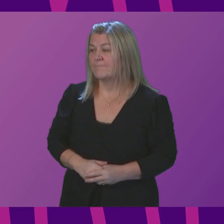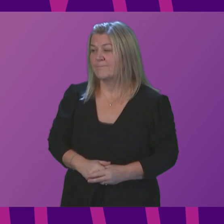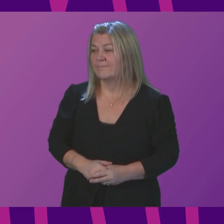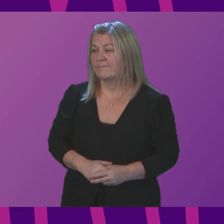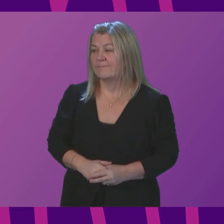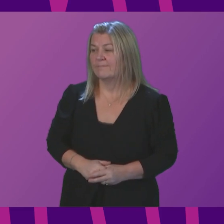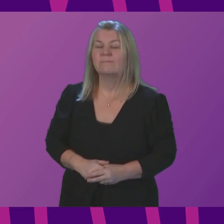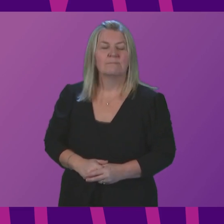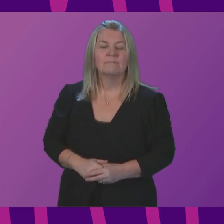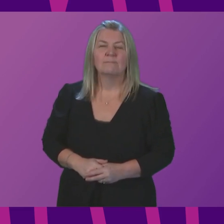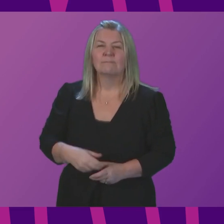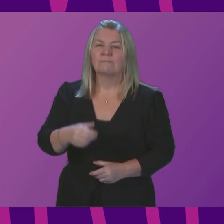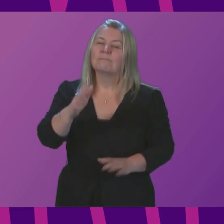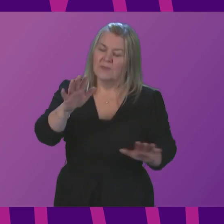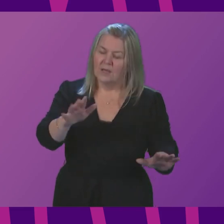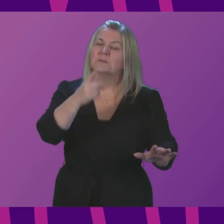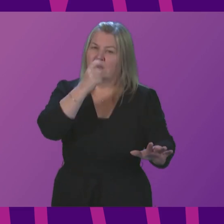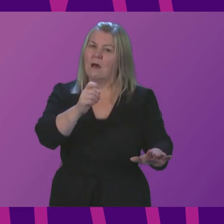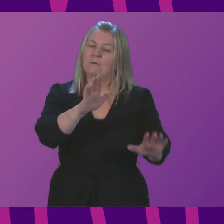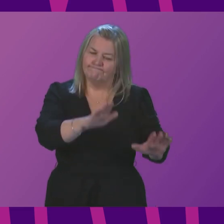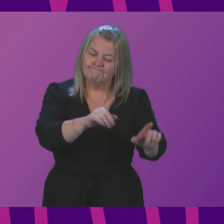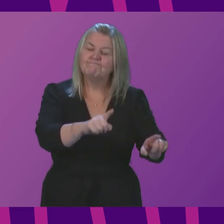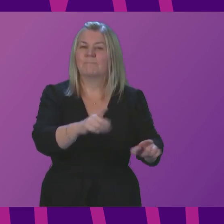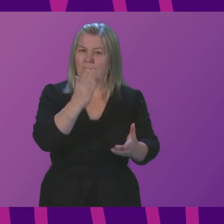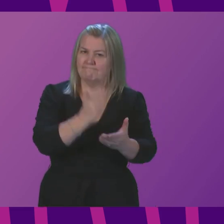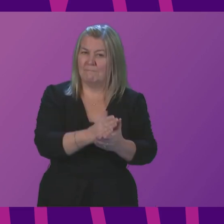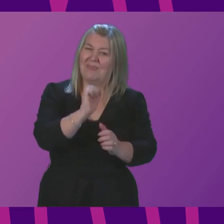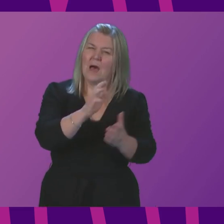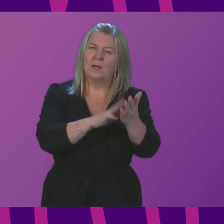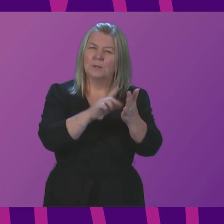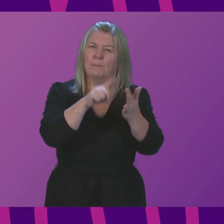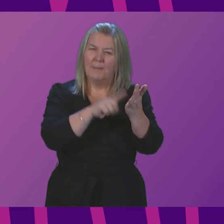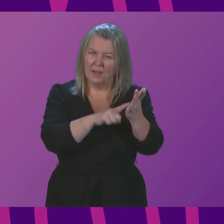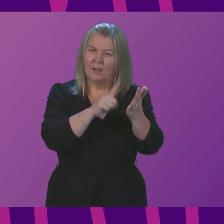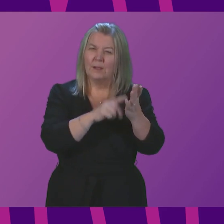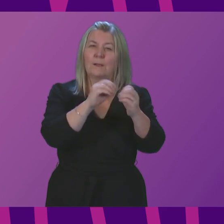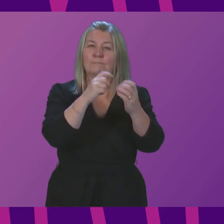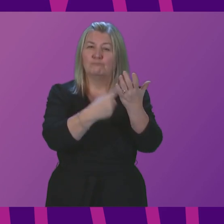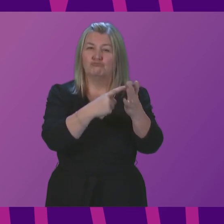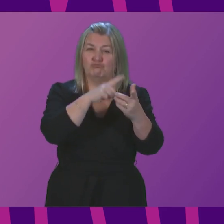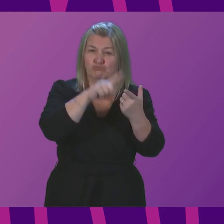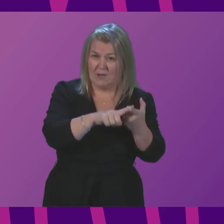for any distress that was caused by the incident at Millbrae care home, and I can confirm that